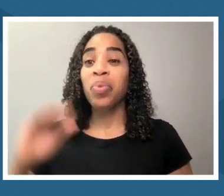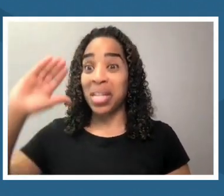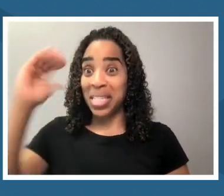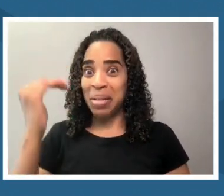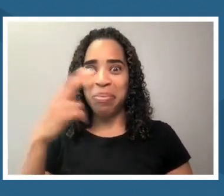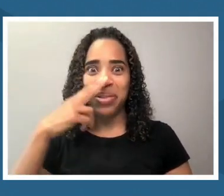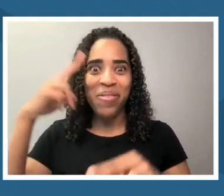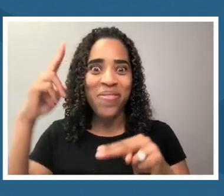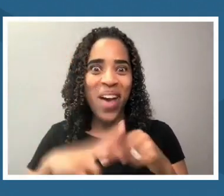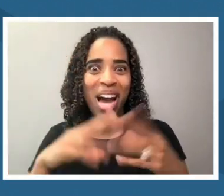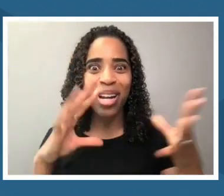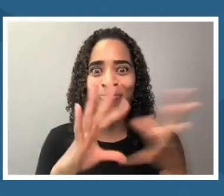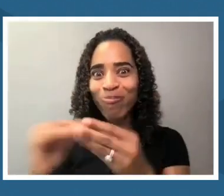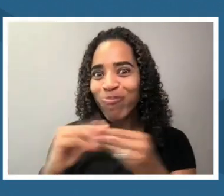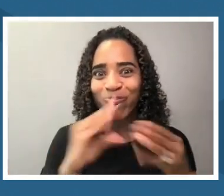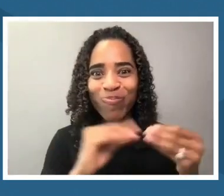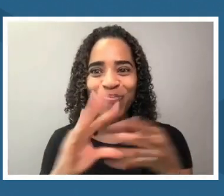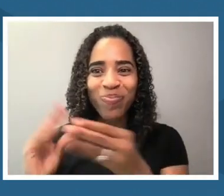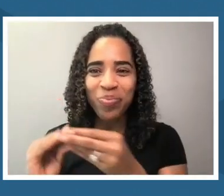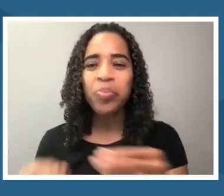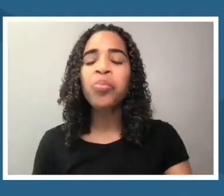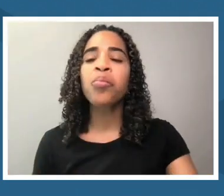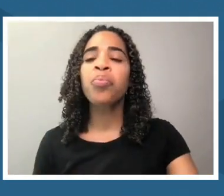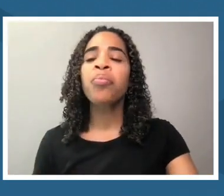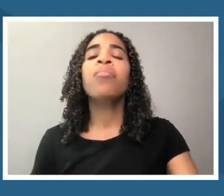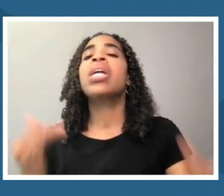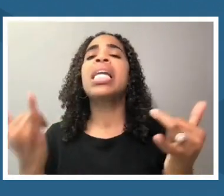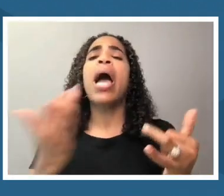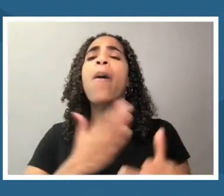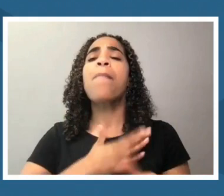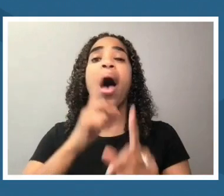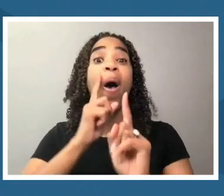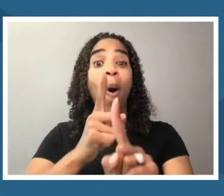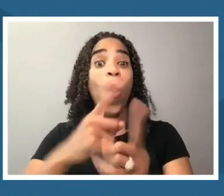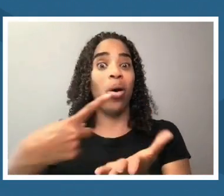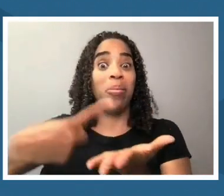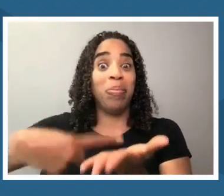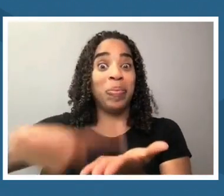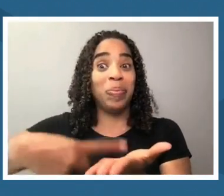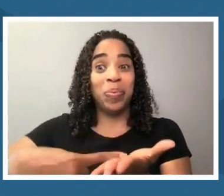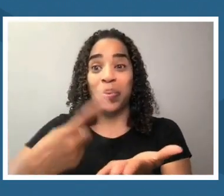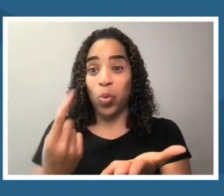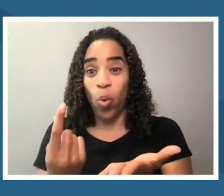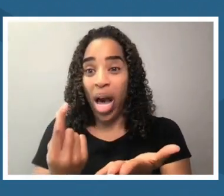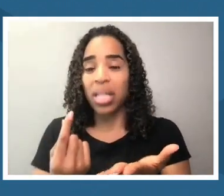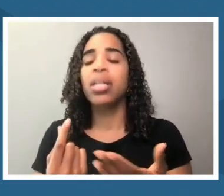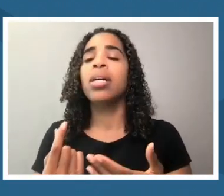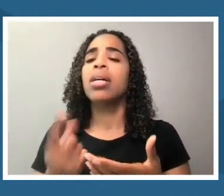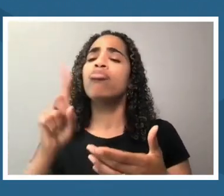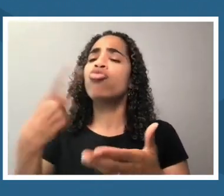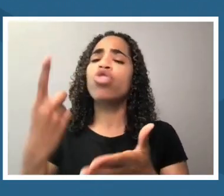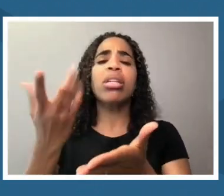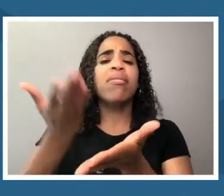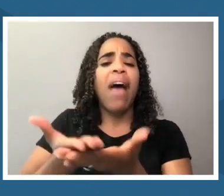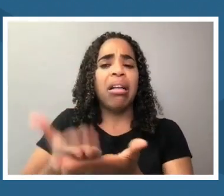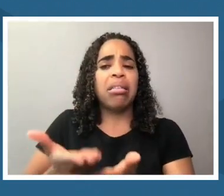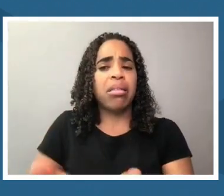i will i will i will bring us back to um pretty much just the facts you know just